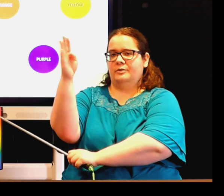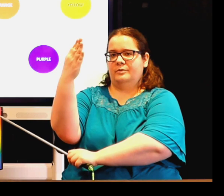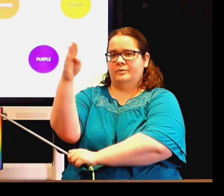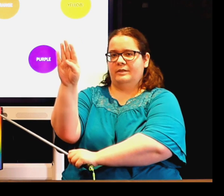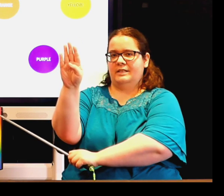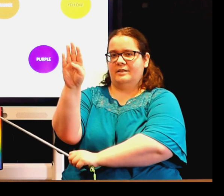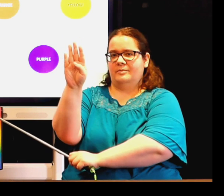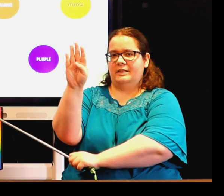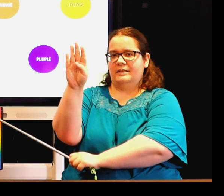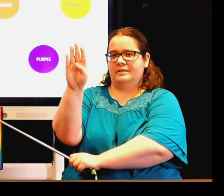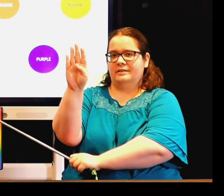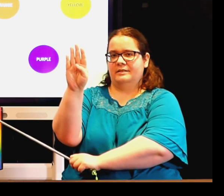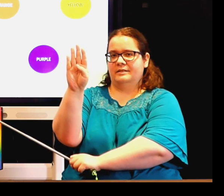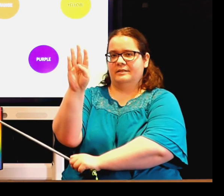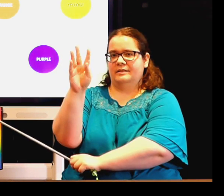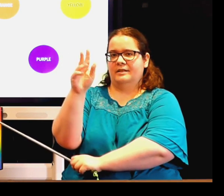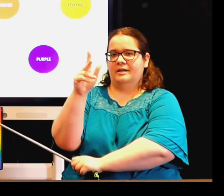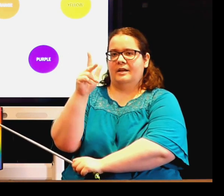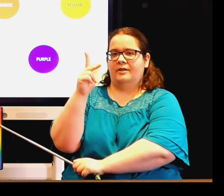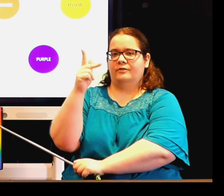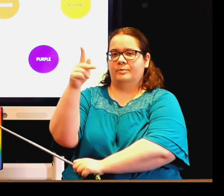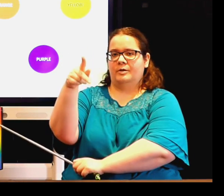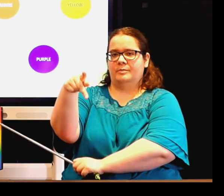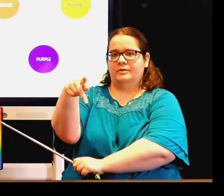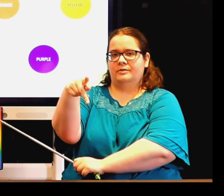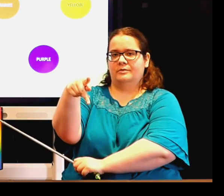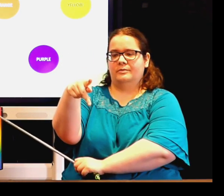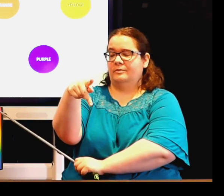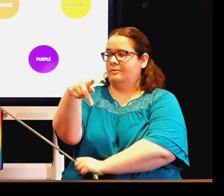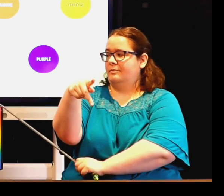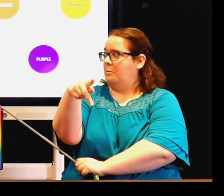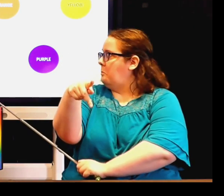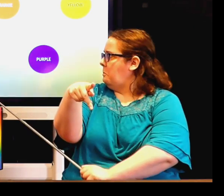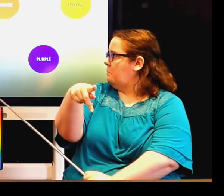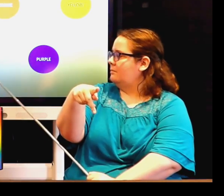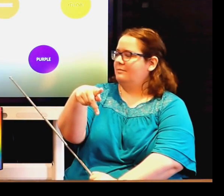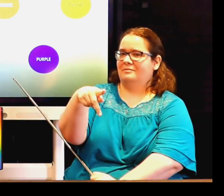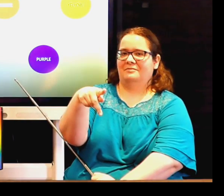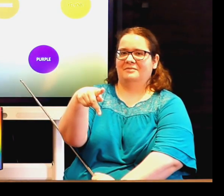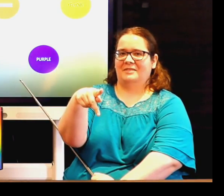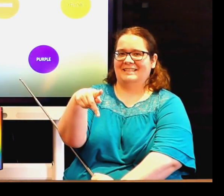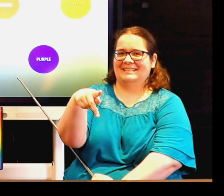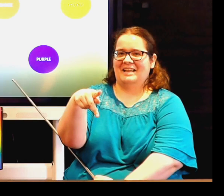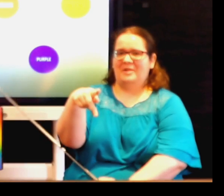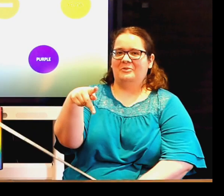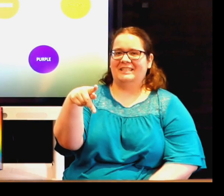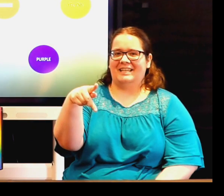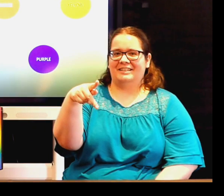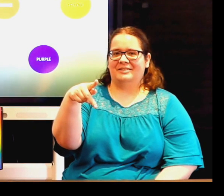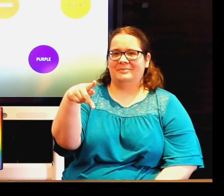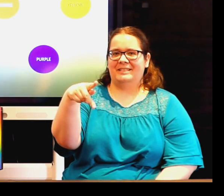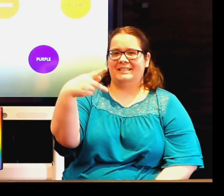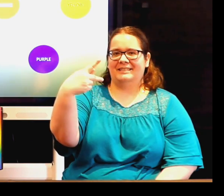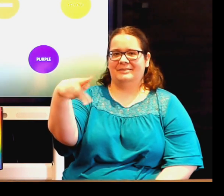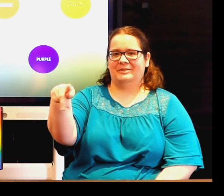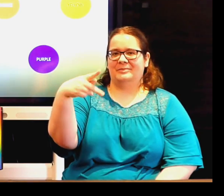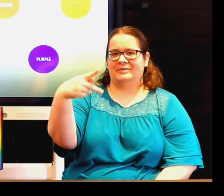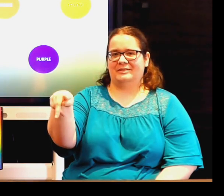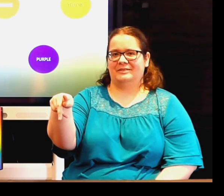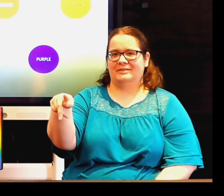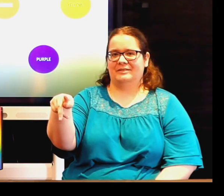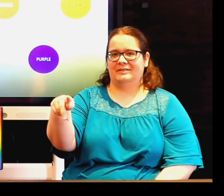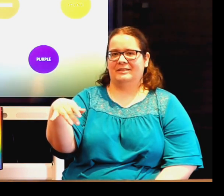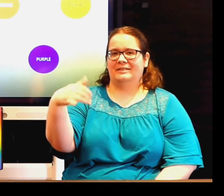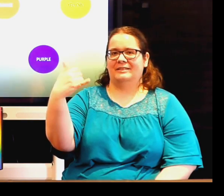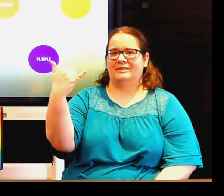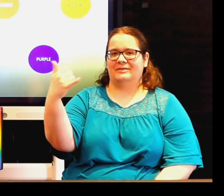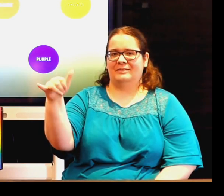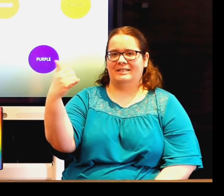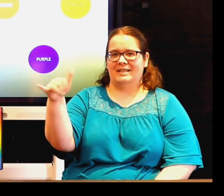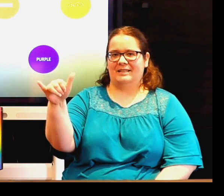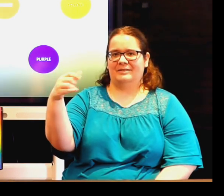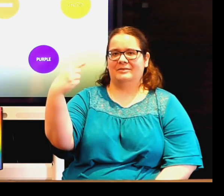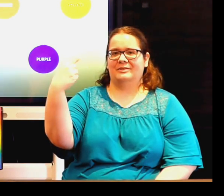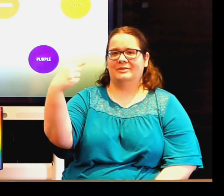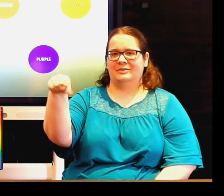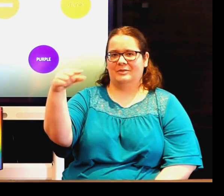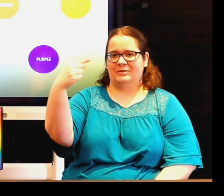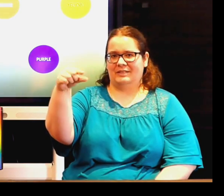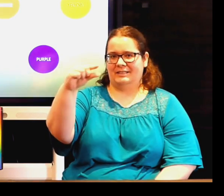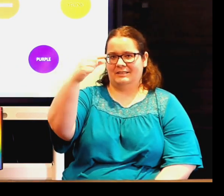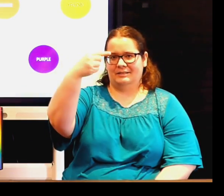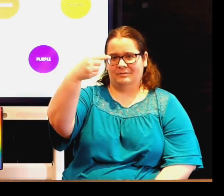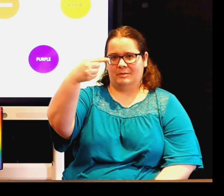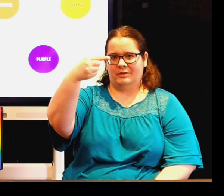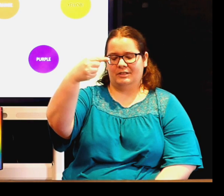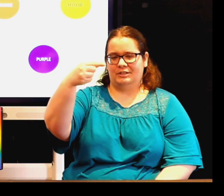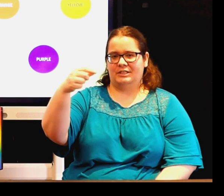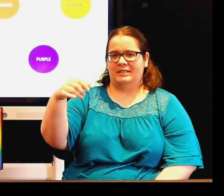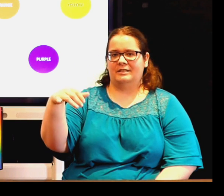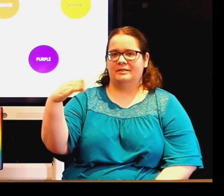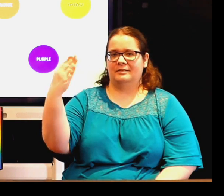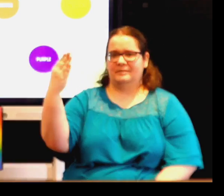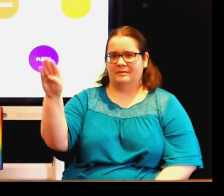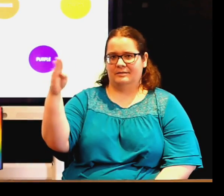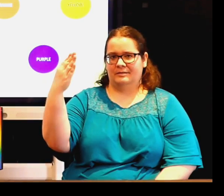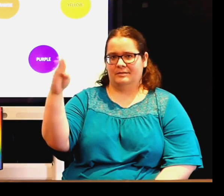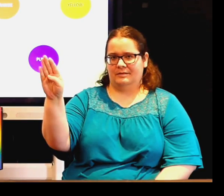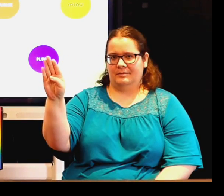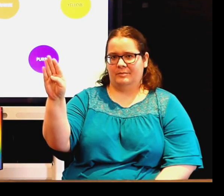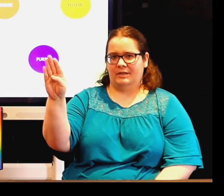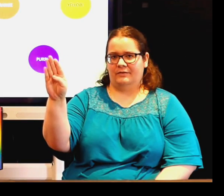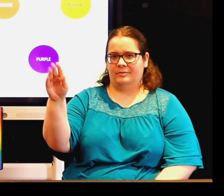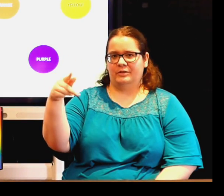we take a B. And for purple we take our P. Purple. Yellow. Green, remember G. B for blue.